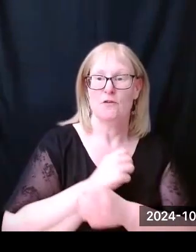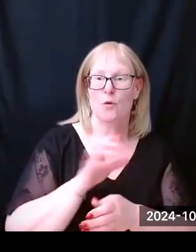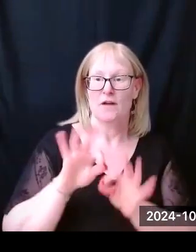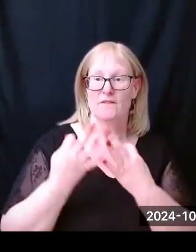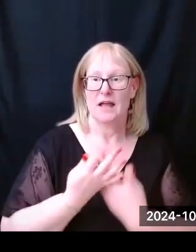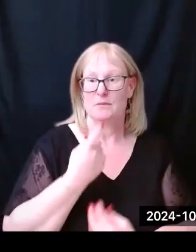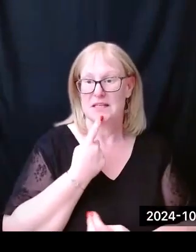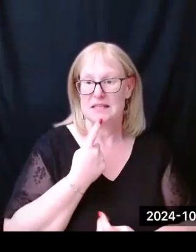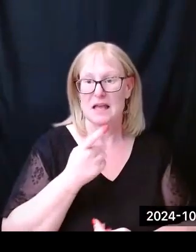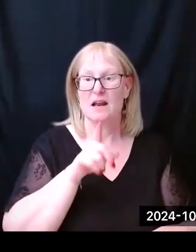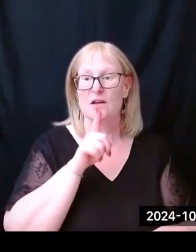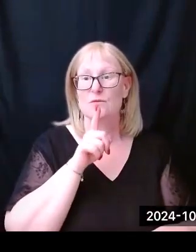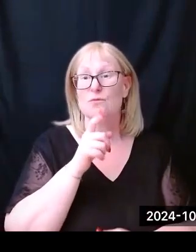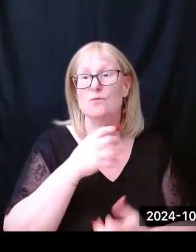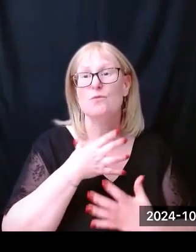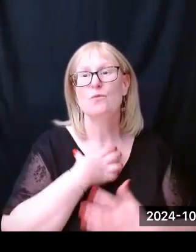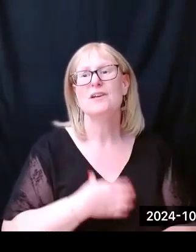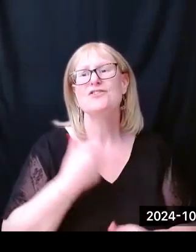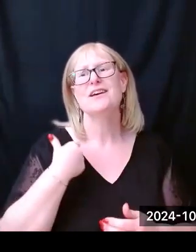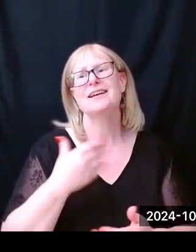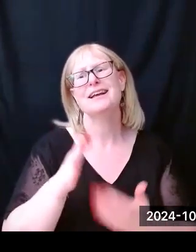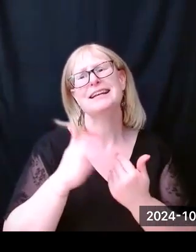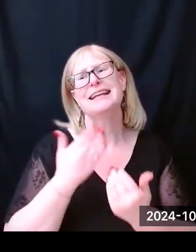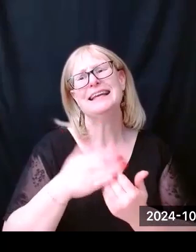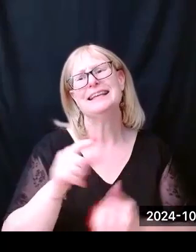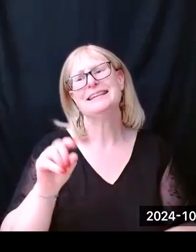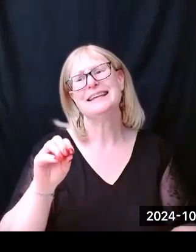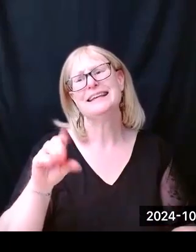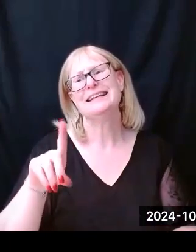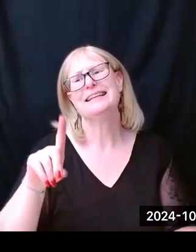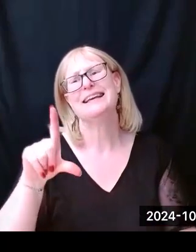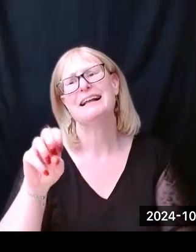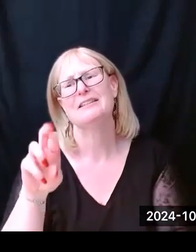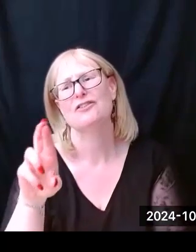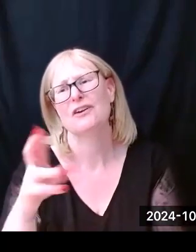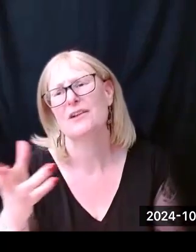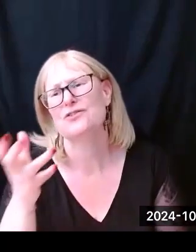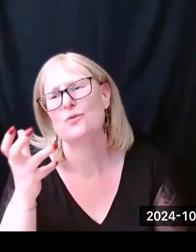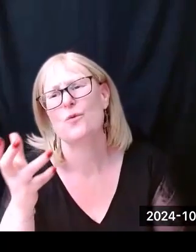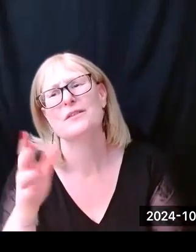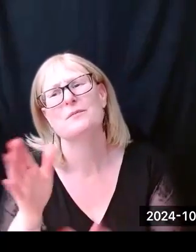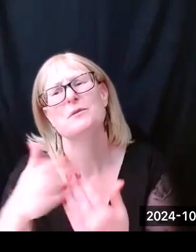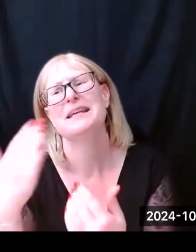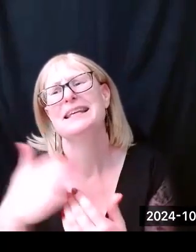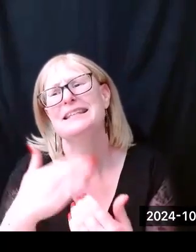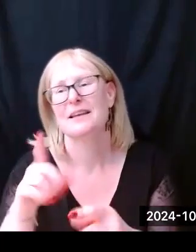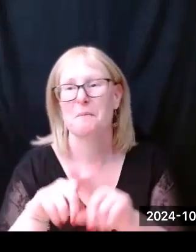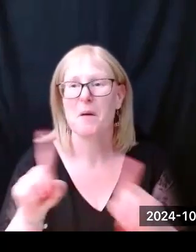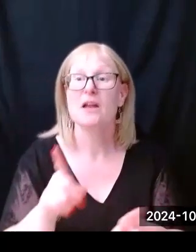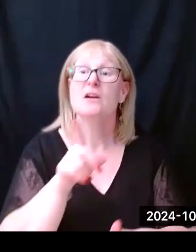wish I had a really easygoing toddler. Okay, I get that you want that. But again, each of these is a pattern of